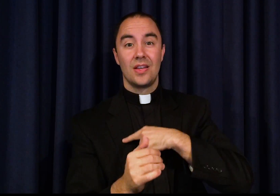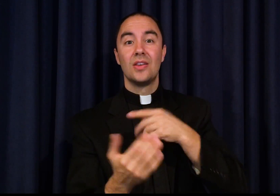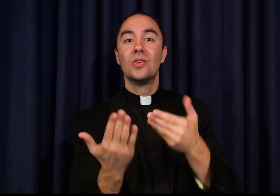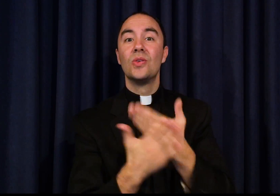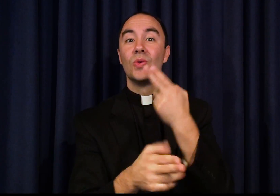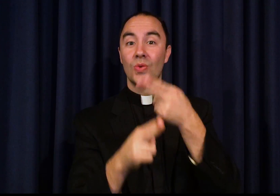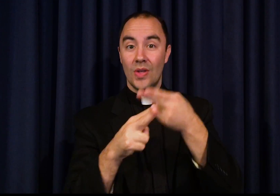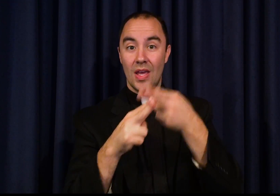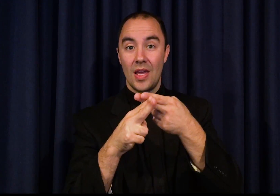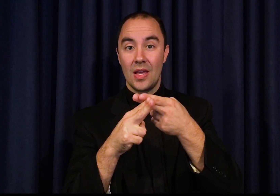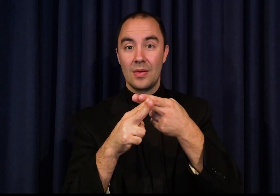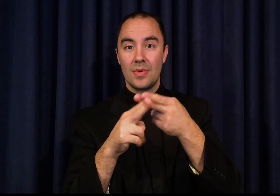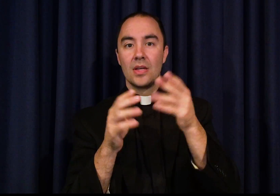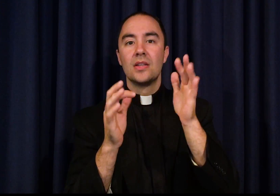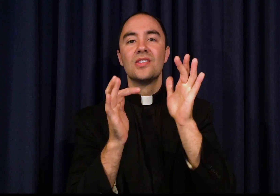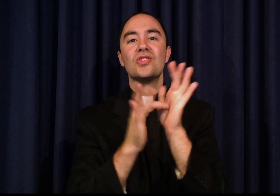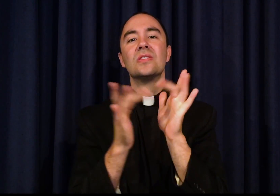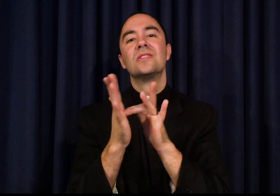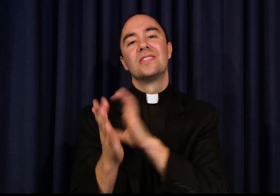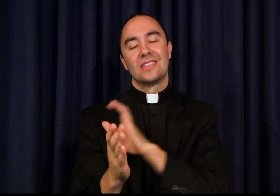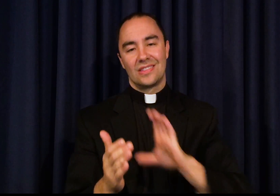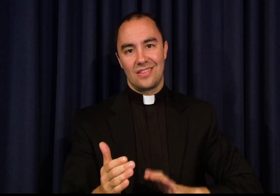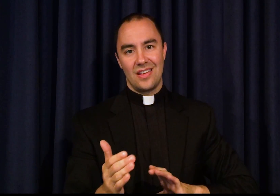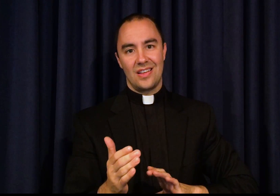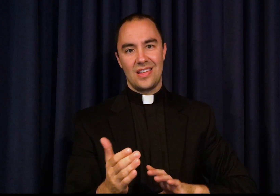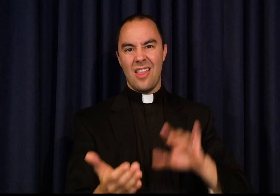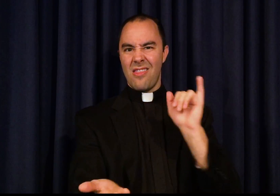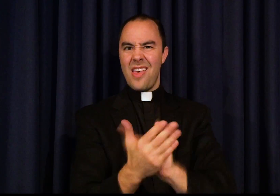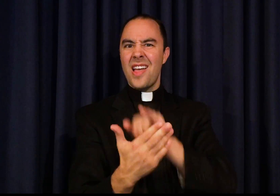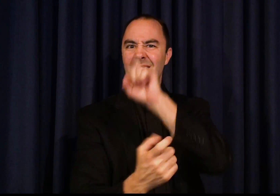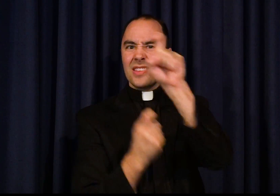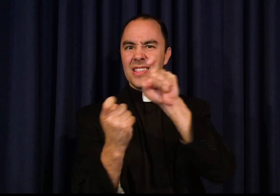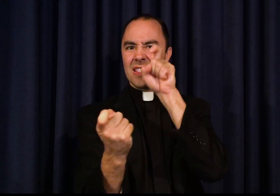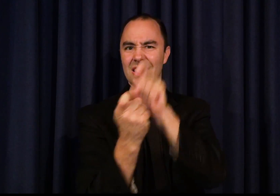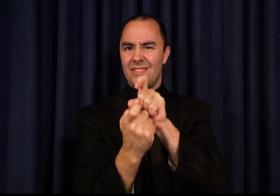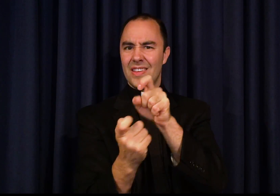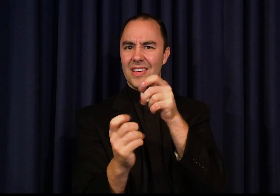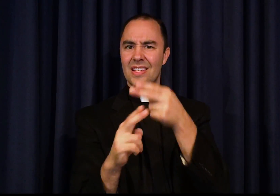very general, somewhat ambiguous, not clear name but now he's giving us a new